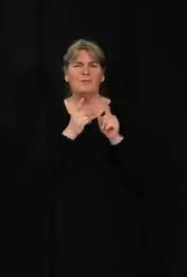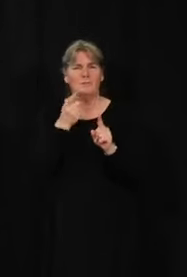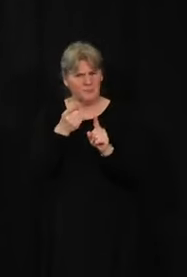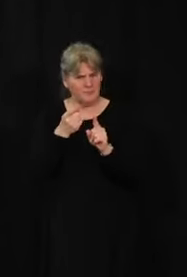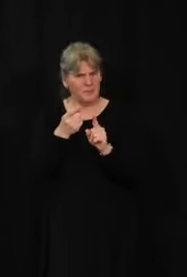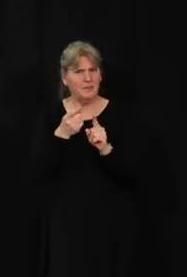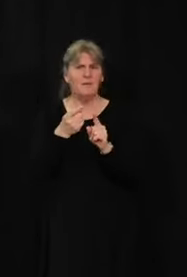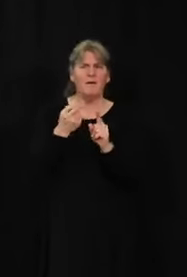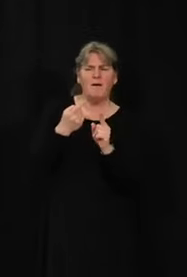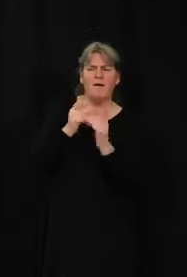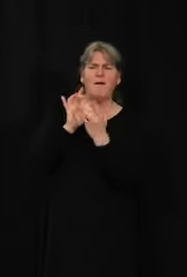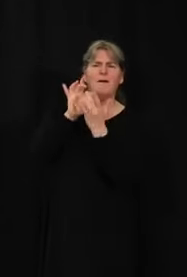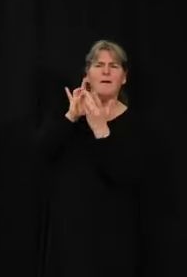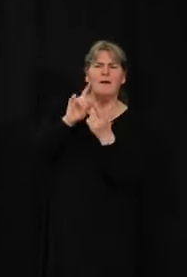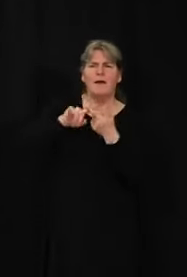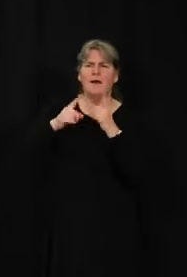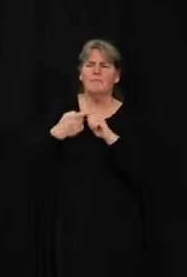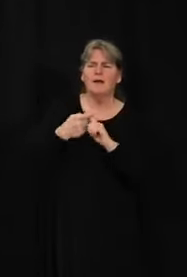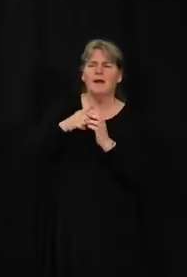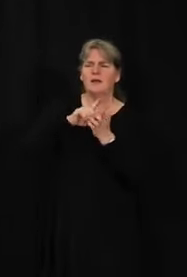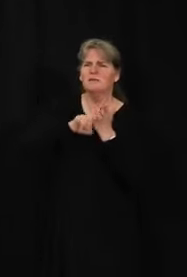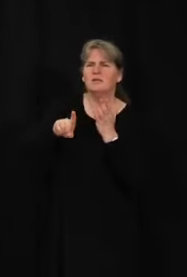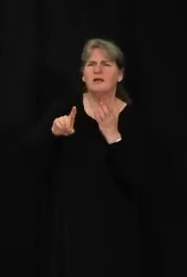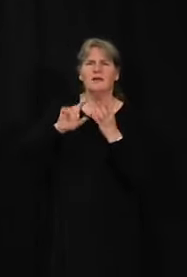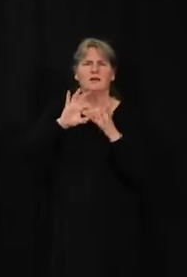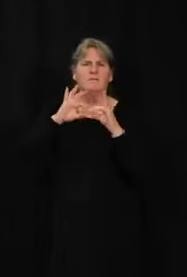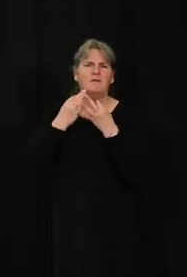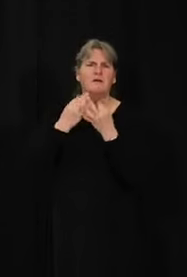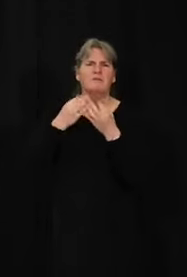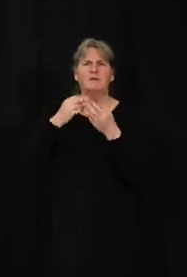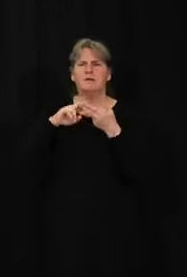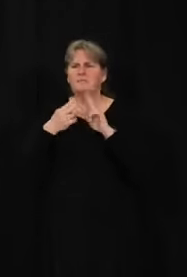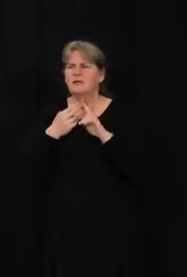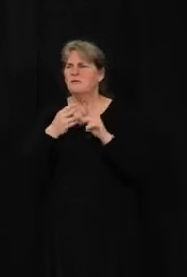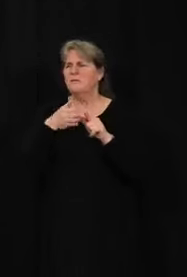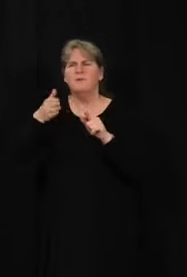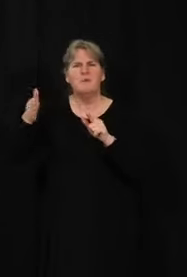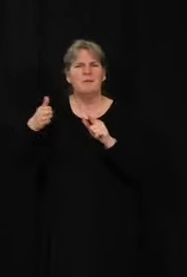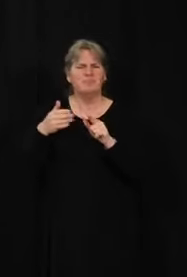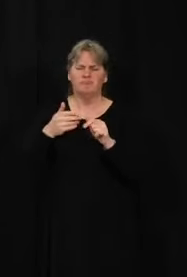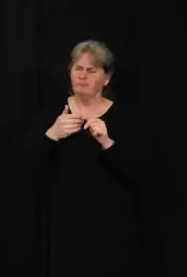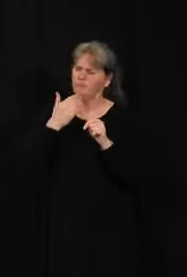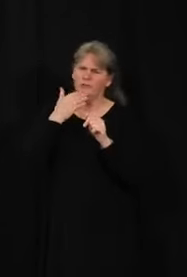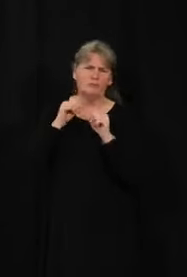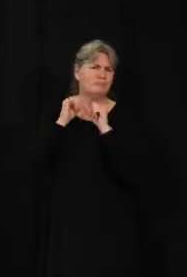to check in on friends and neighbours and family members. Keep it up, it really does make